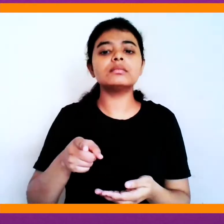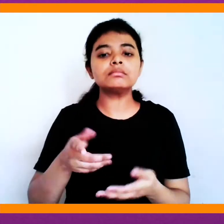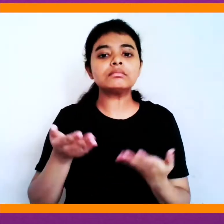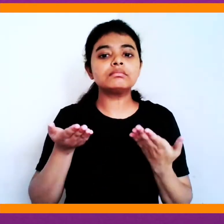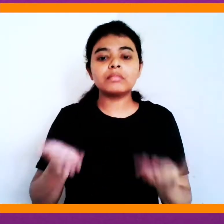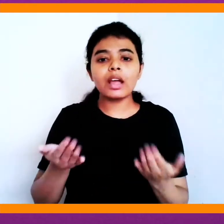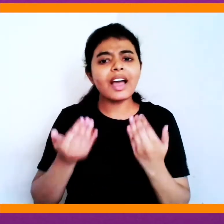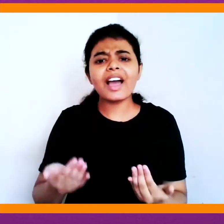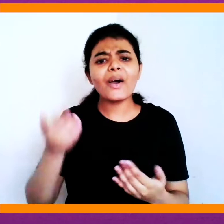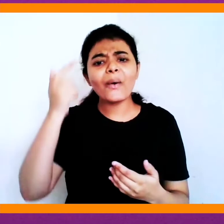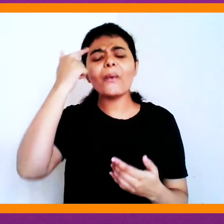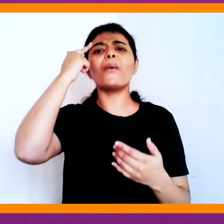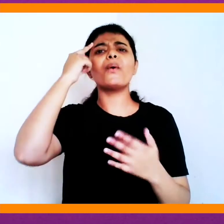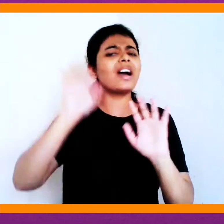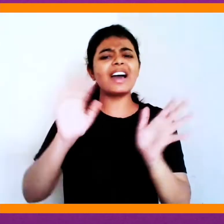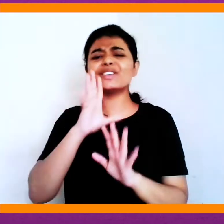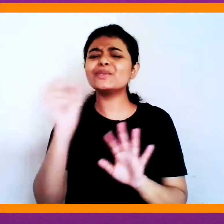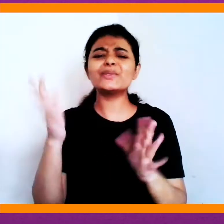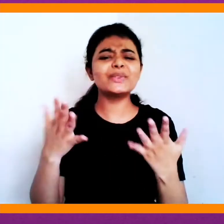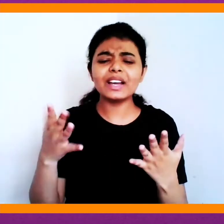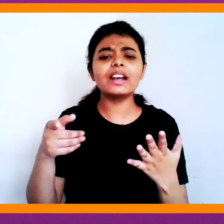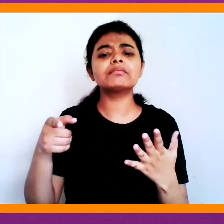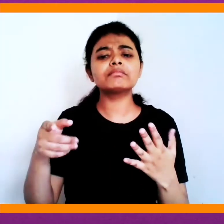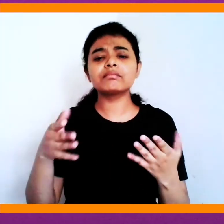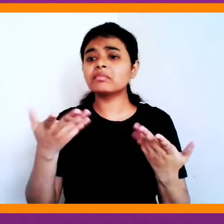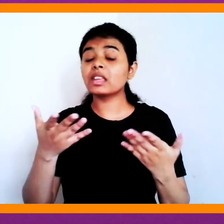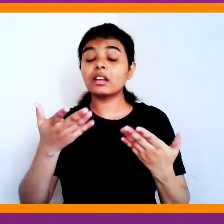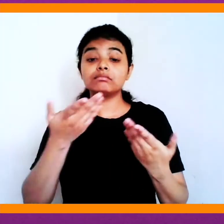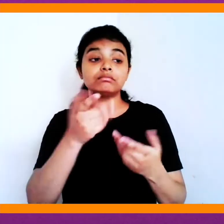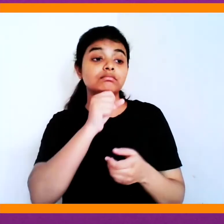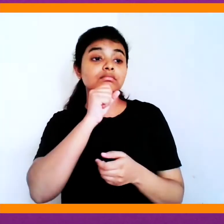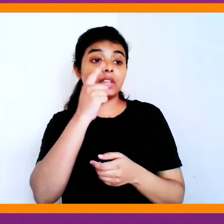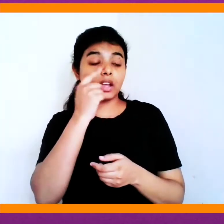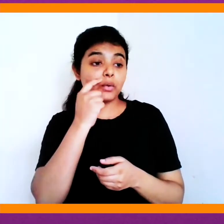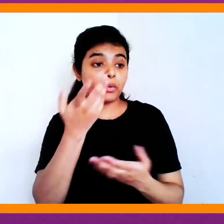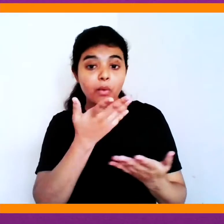benchmark that you had to have your first baby before 30 and now we know that's not true a lot of